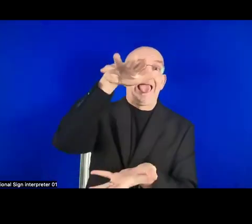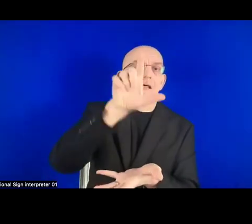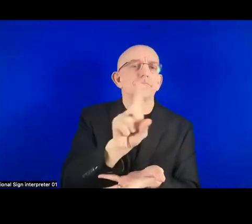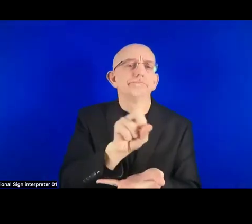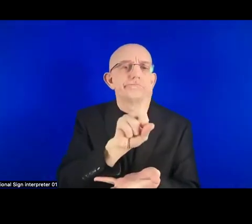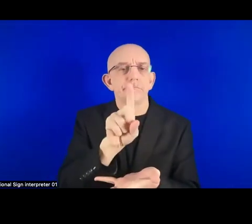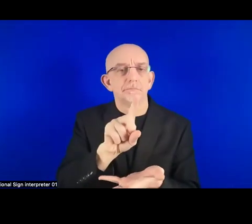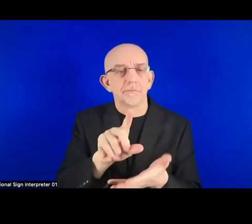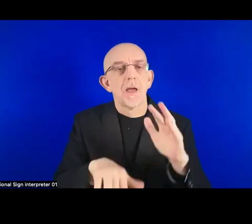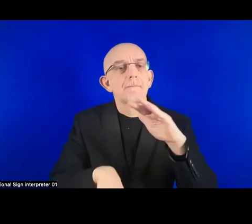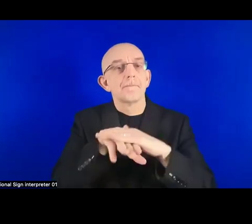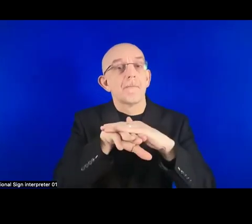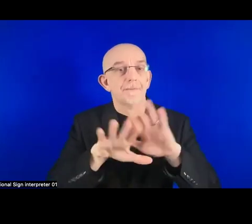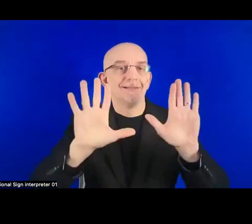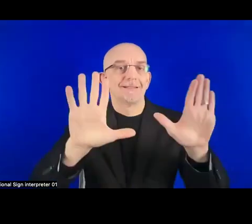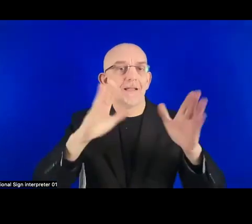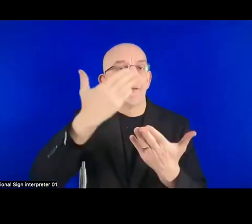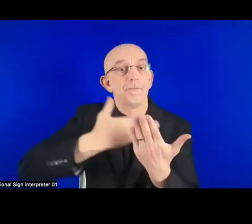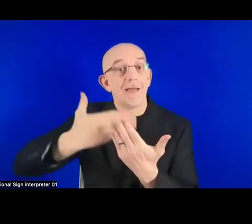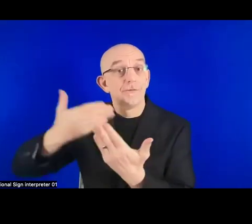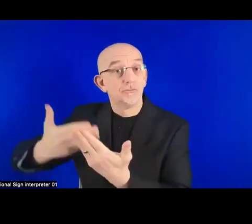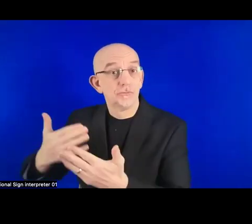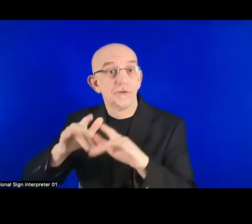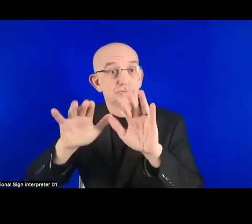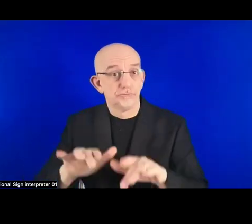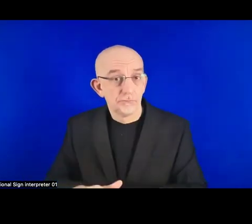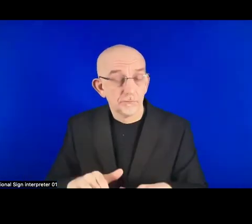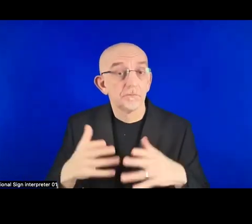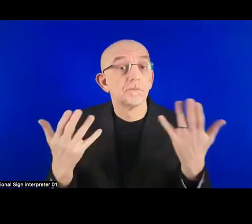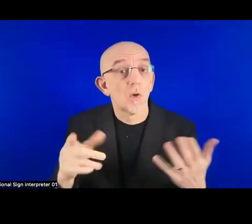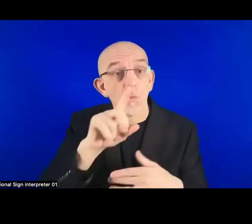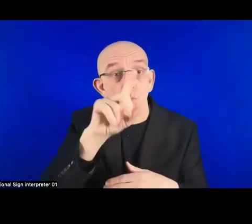asker also asked whether footnote references can appear in a smaller sized font